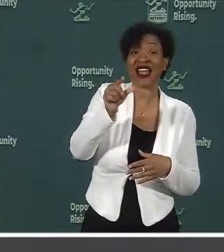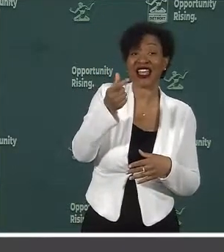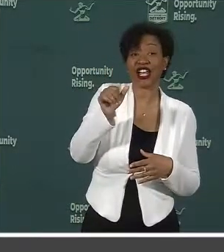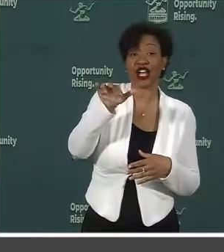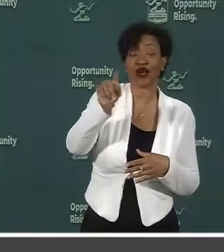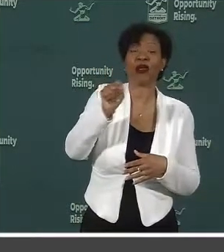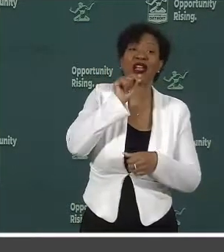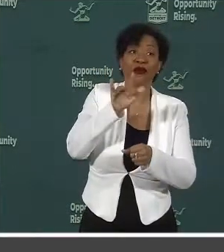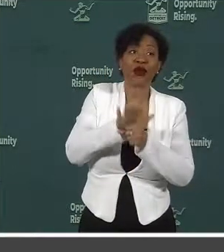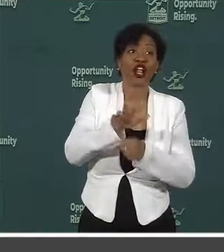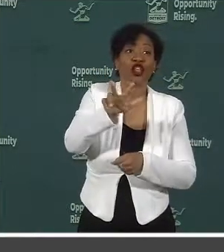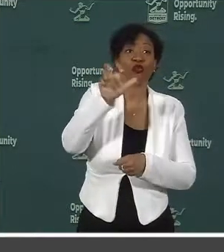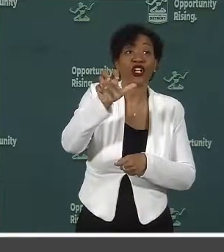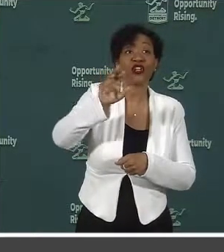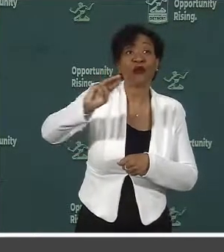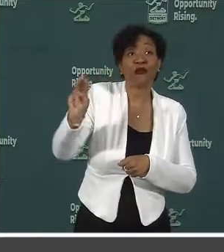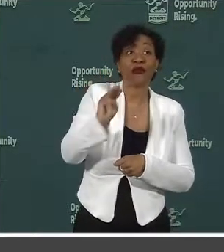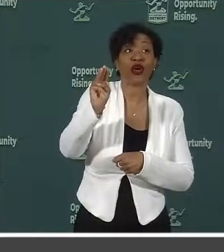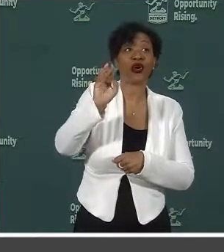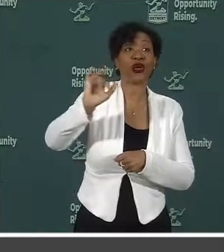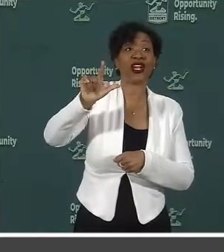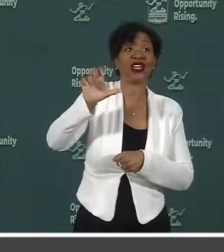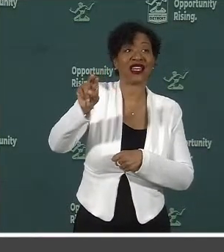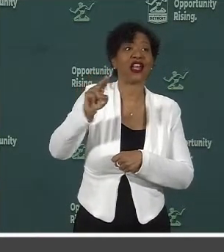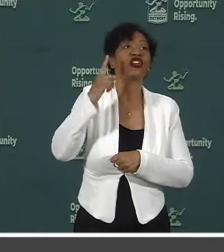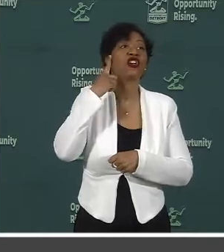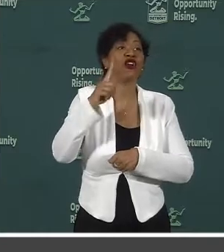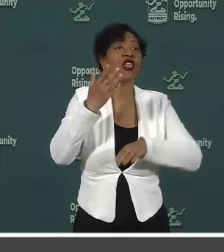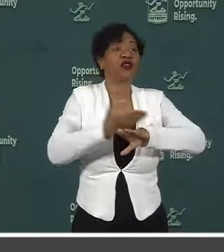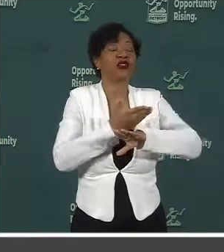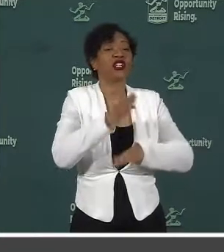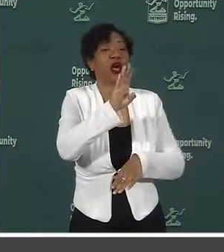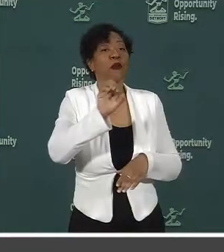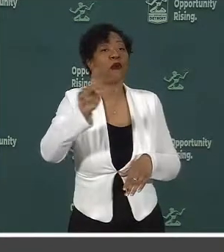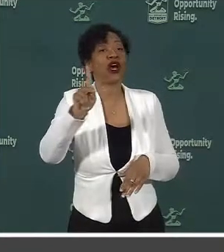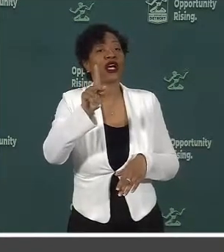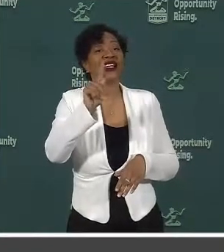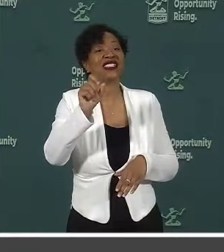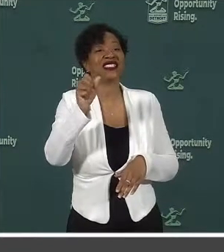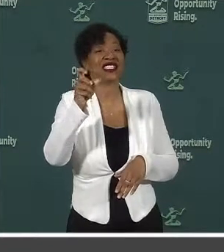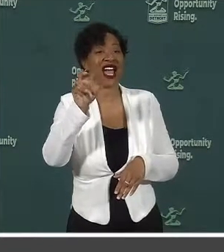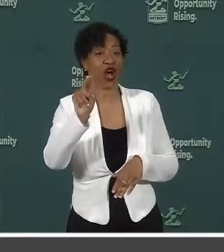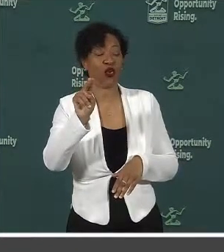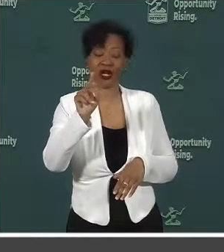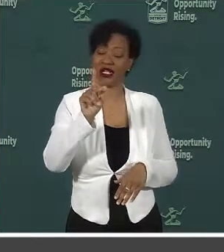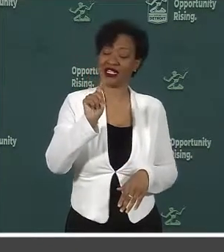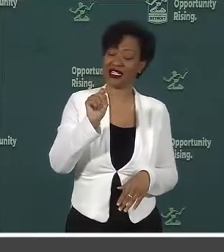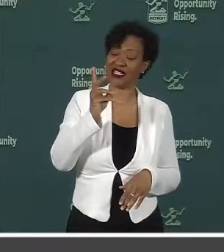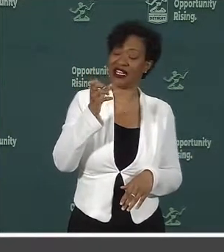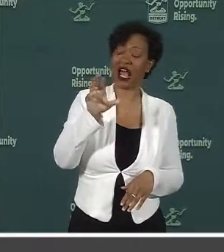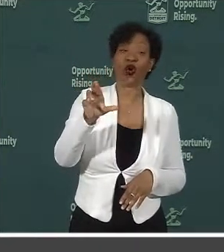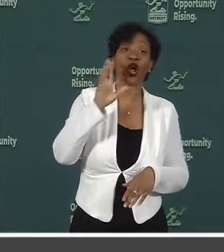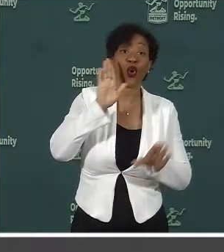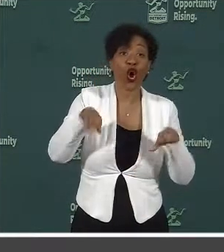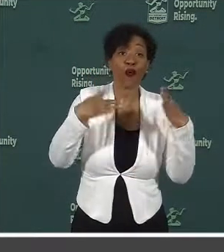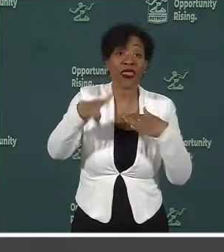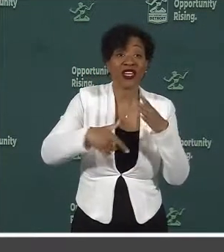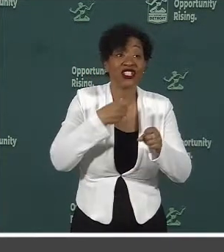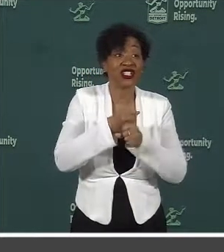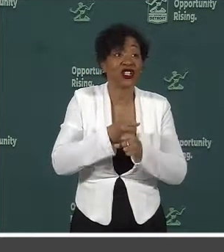COMPLETE RESTORATION OF THE BOOK TOWER AND IT IS GOING TO OPEN THIS YEAR THIRTY EIGHT STORIES OF RESIDENTIAL OFFICE